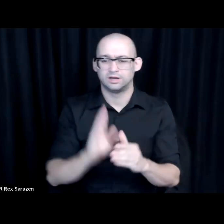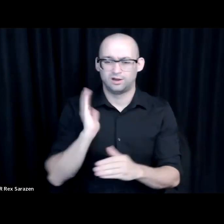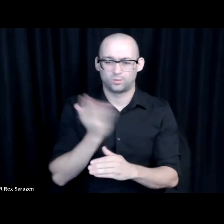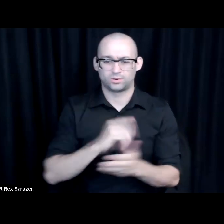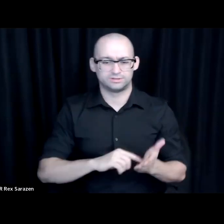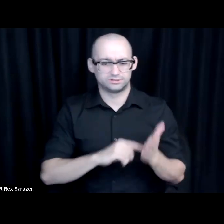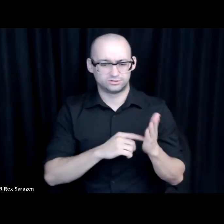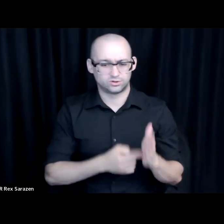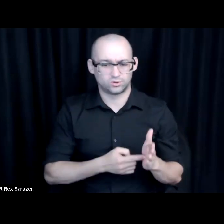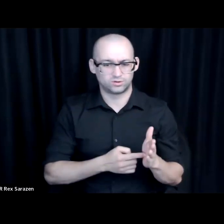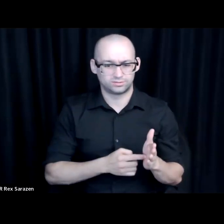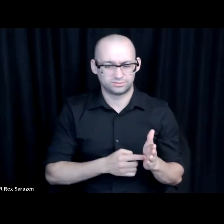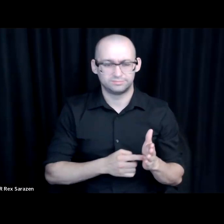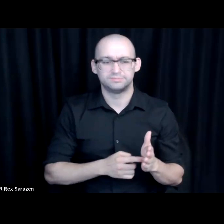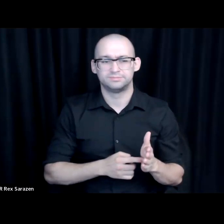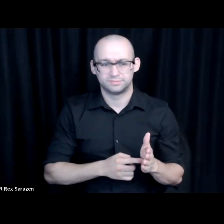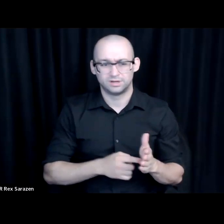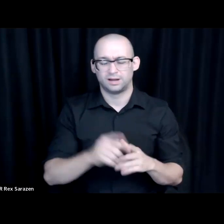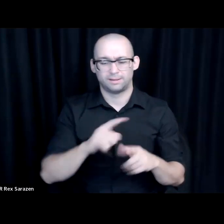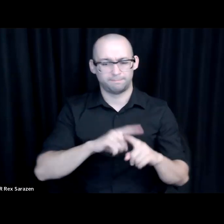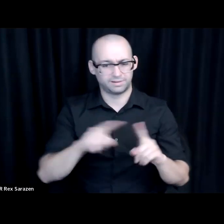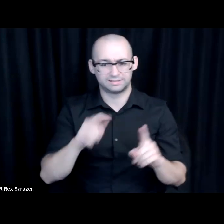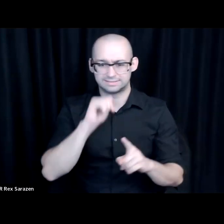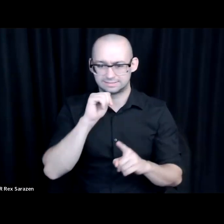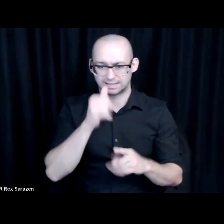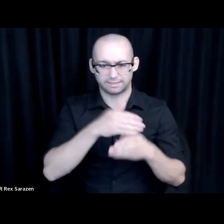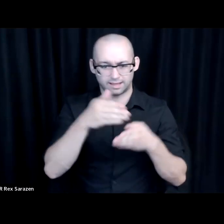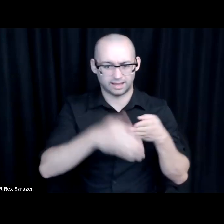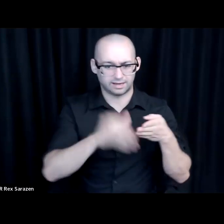we're at the end of everything. So we're gonna need your engagement throughout this whole process